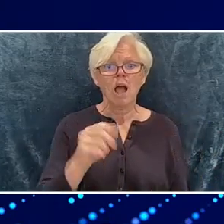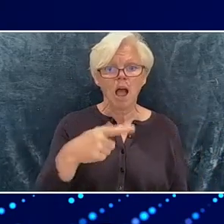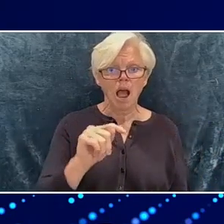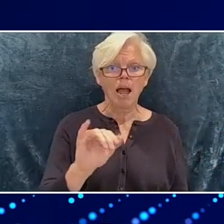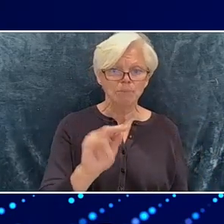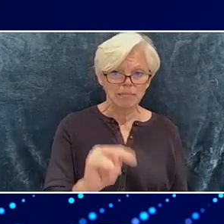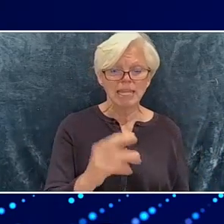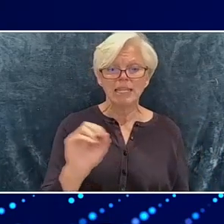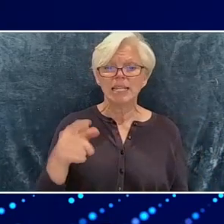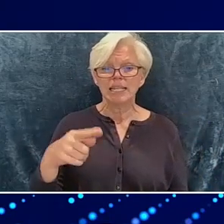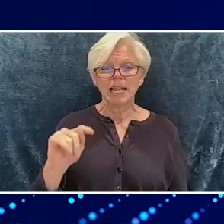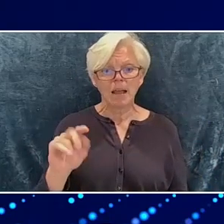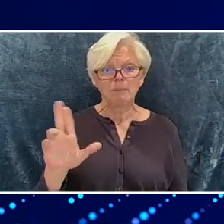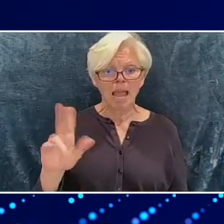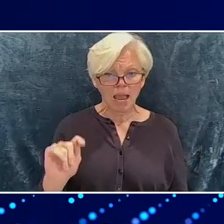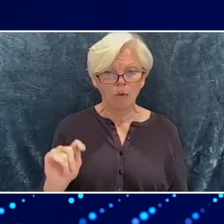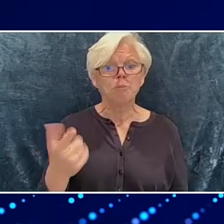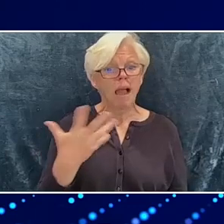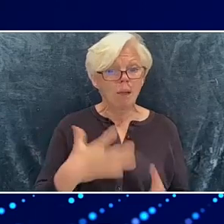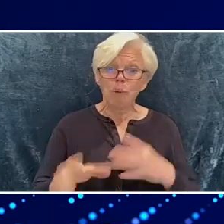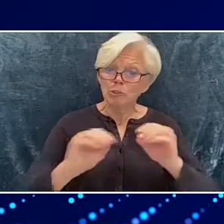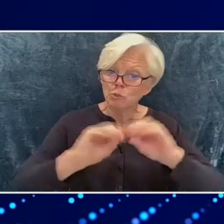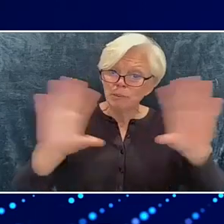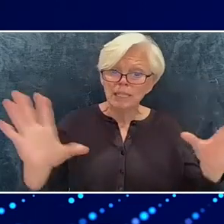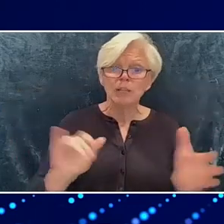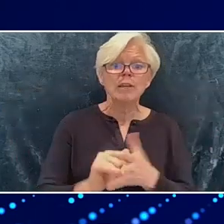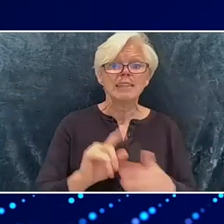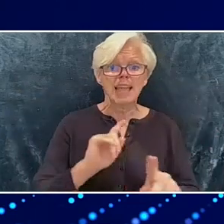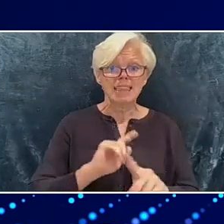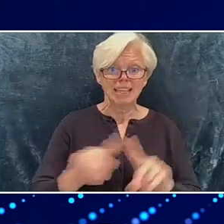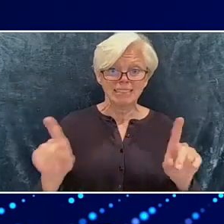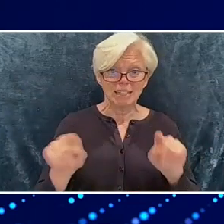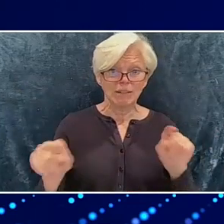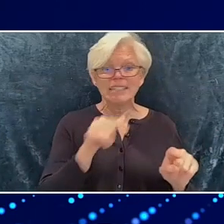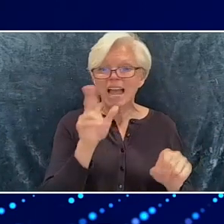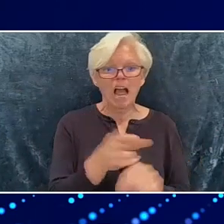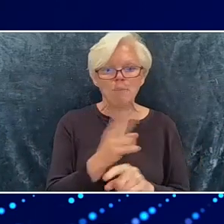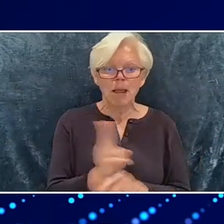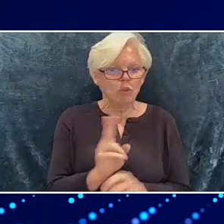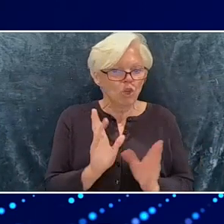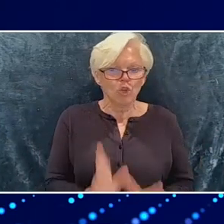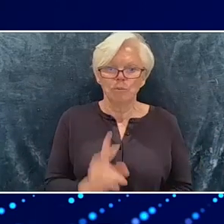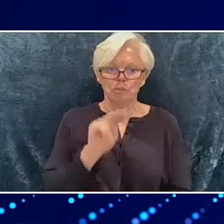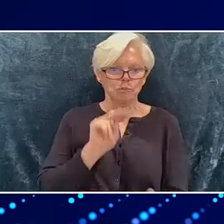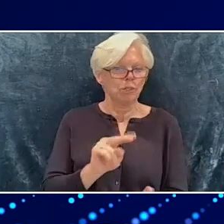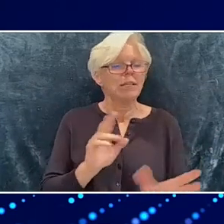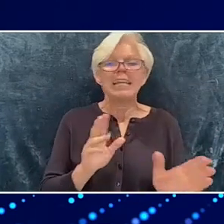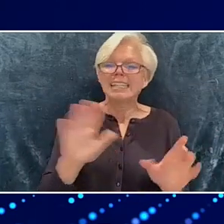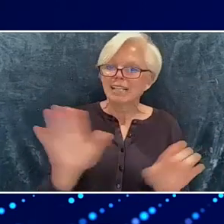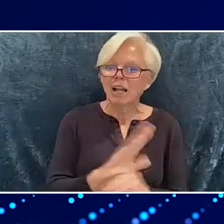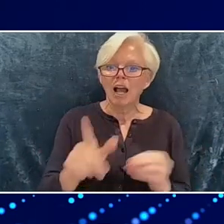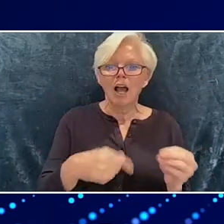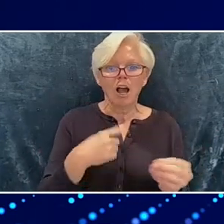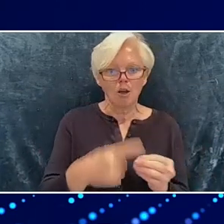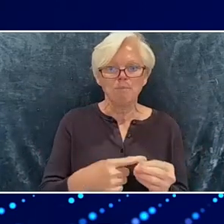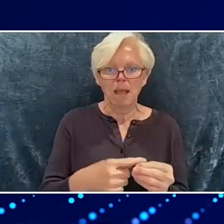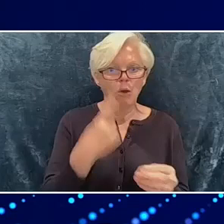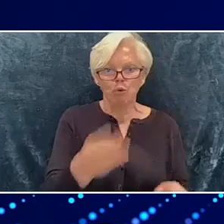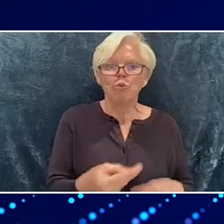But I want to be incredibly clear that the difference is not about the consumer perception. It's entirely about the purveyors, which are the four major